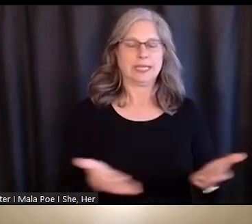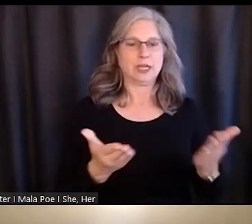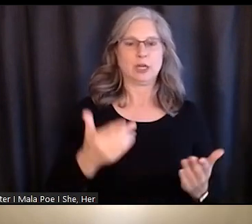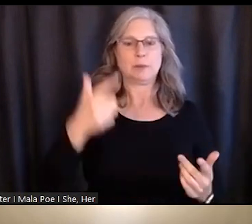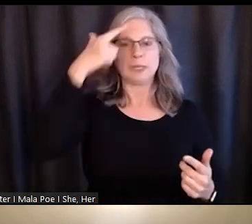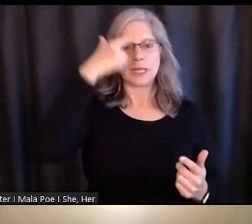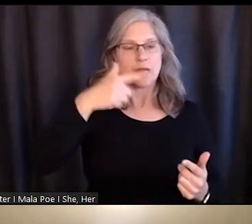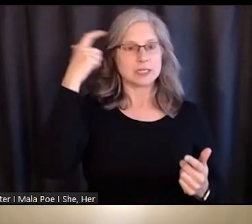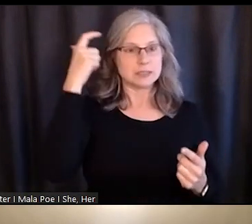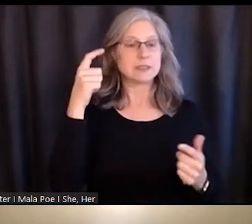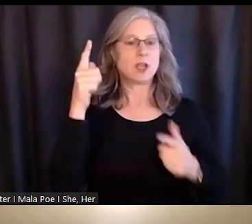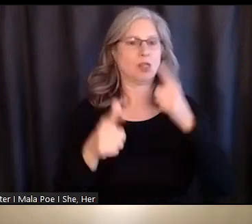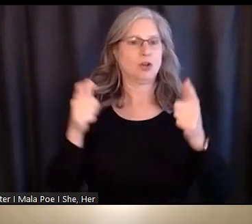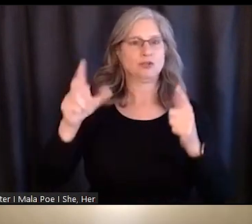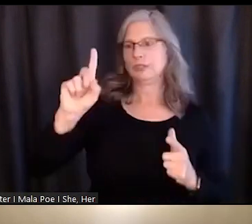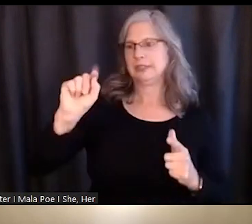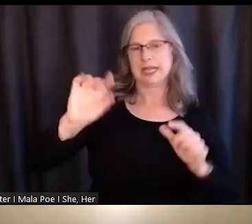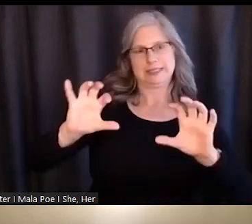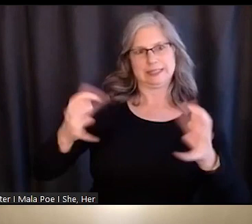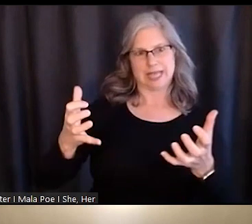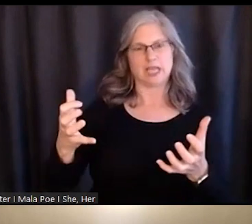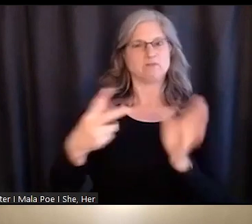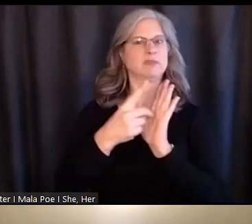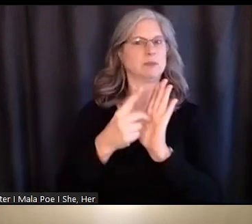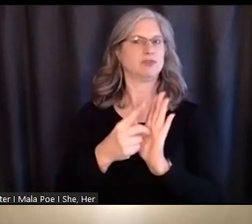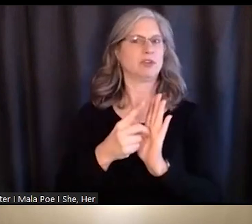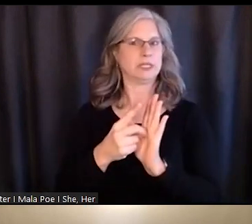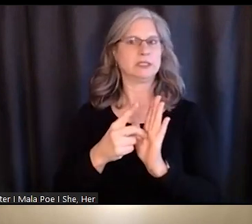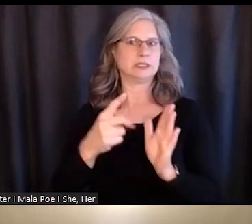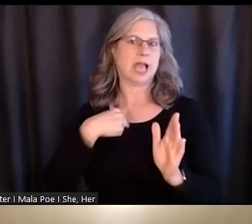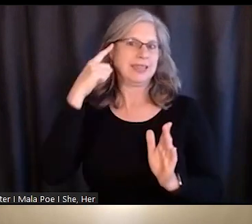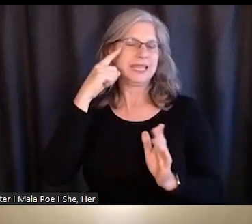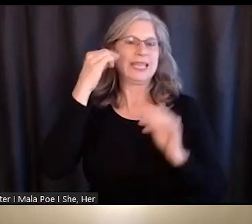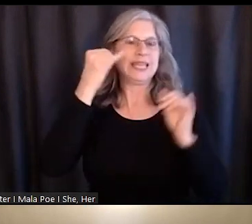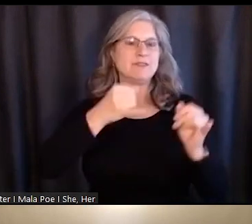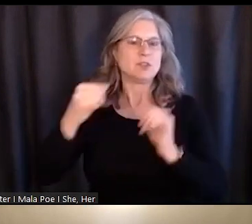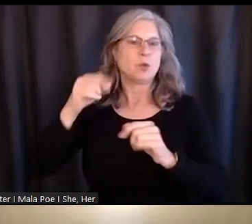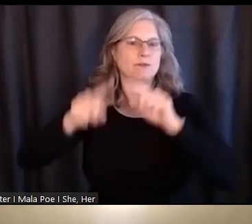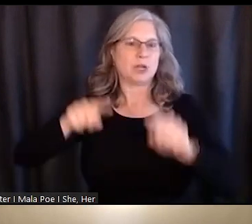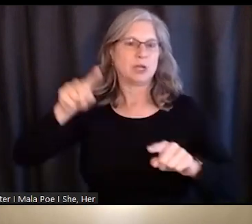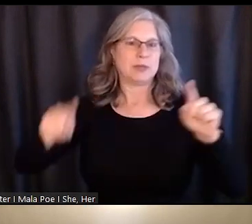And it really demonstrates nicely my point here about individual variability that's independent of age.